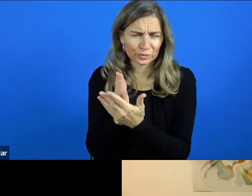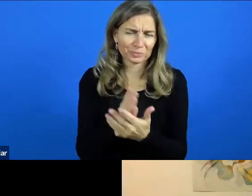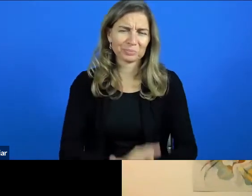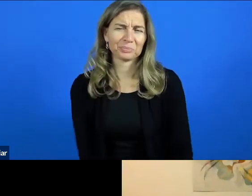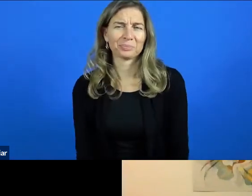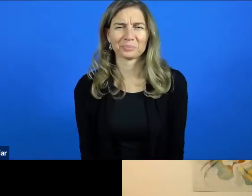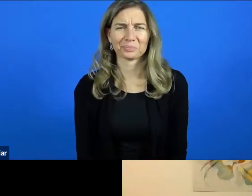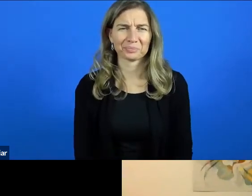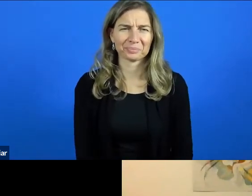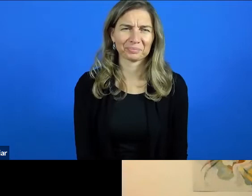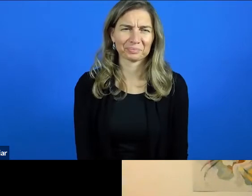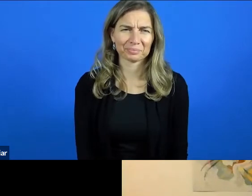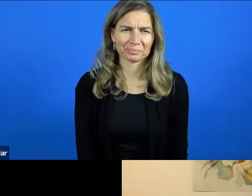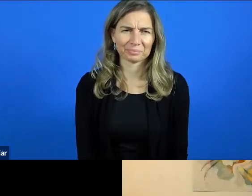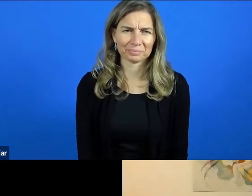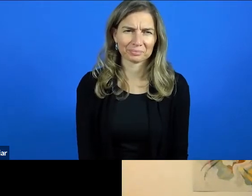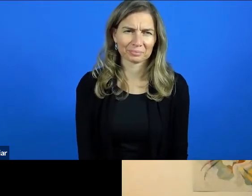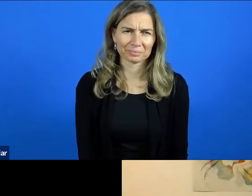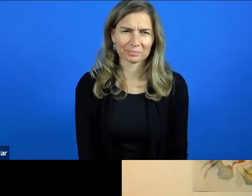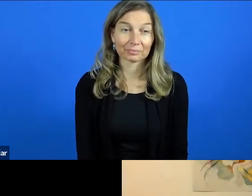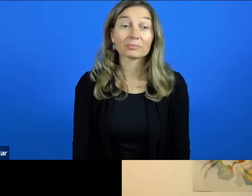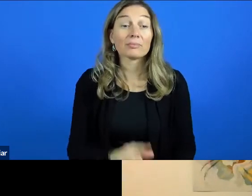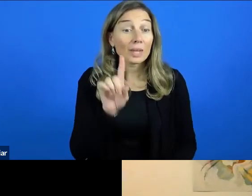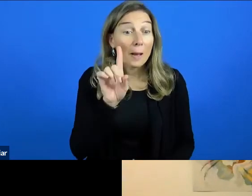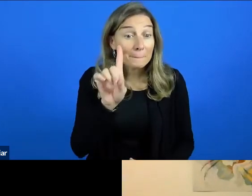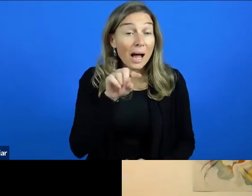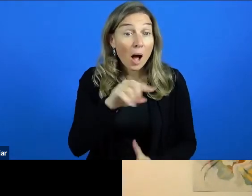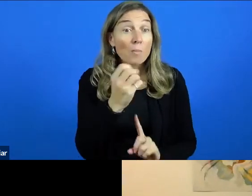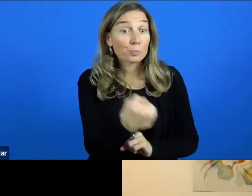We'll share it afterwards so people have more details.